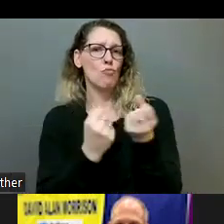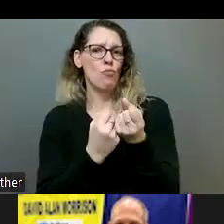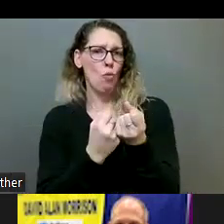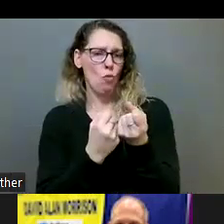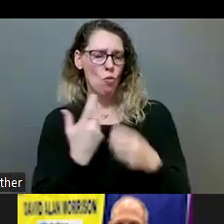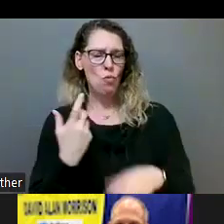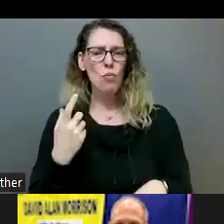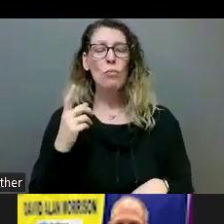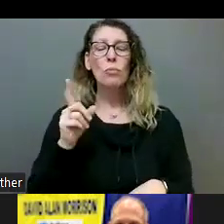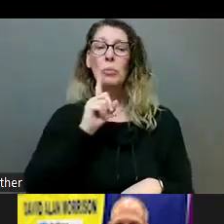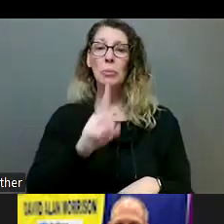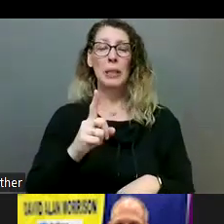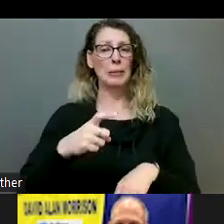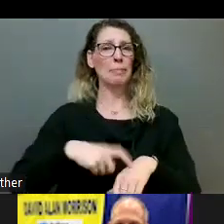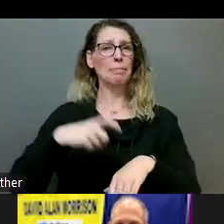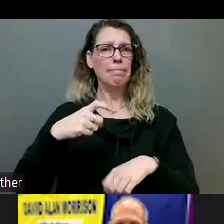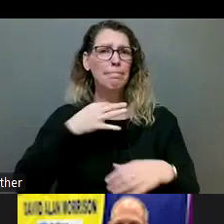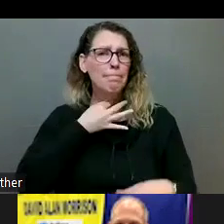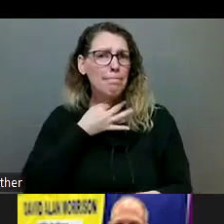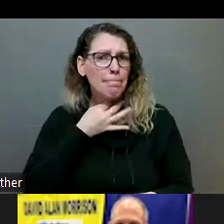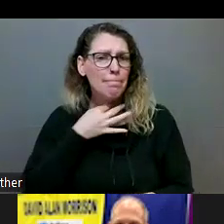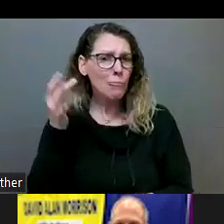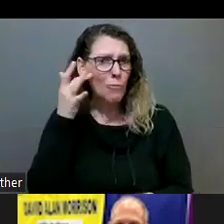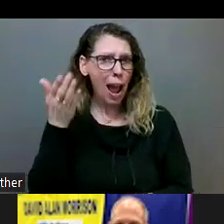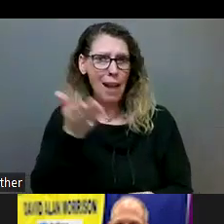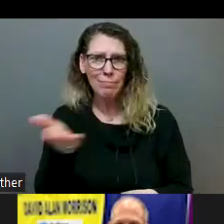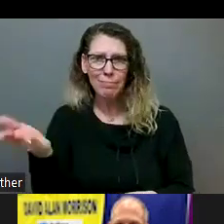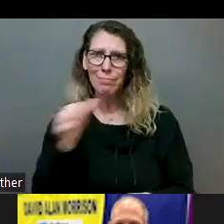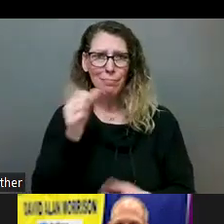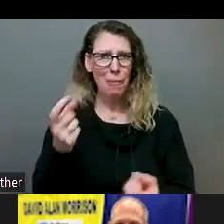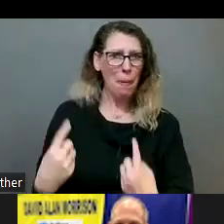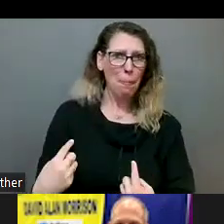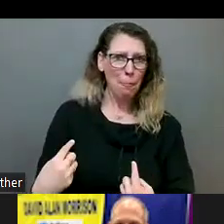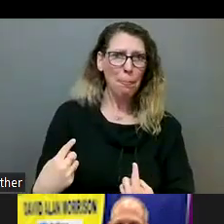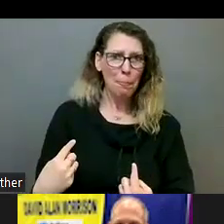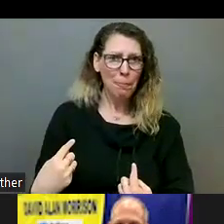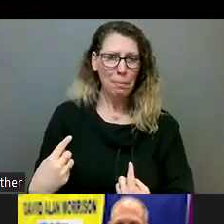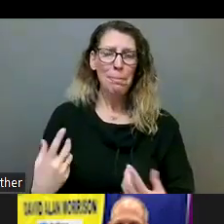opportunity to get curious about why students aren't attending and to build